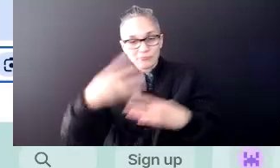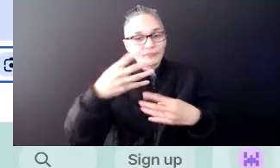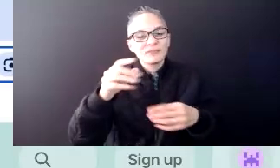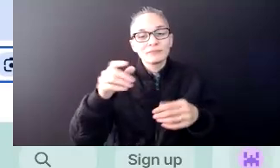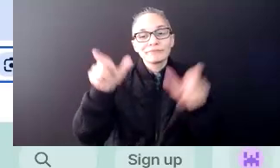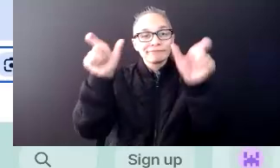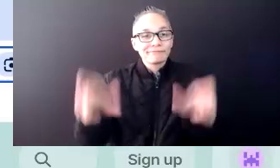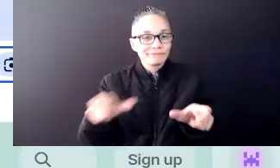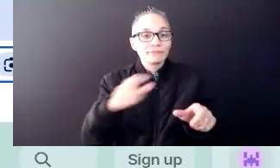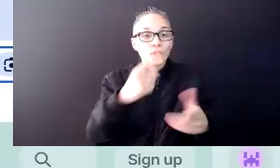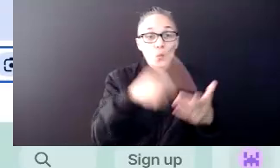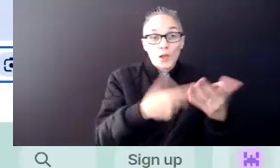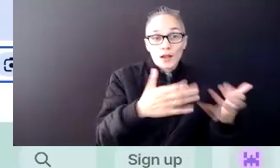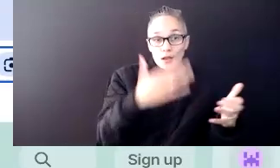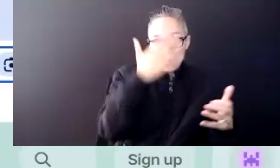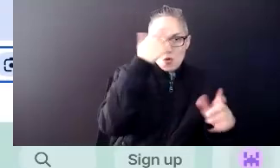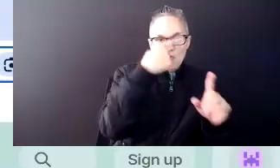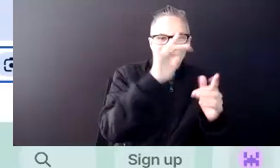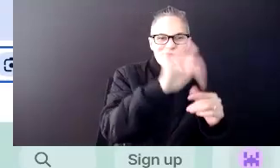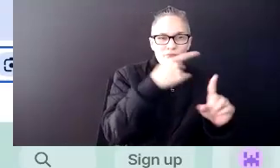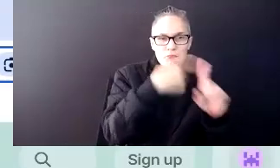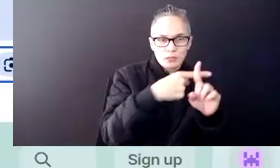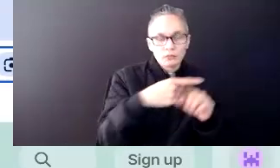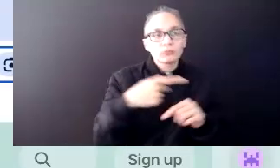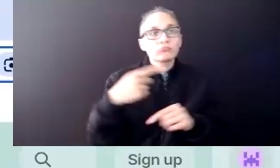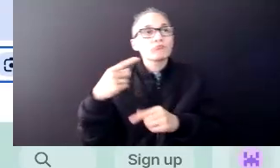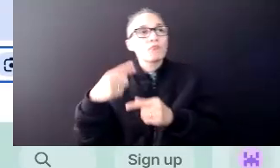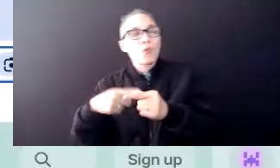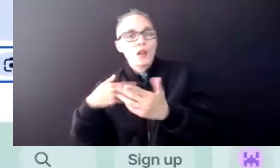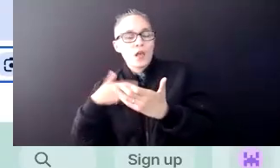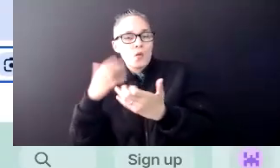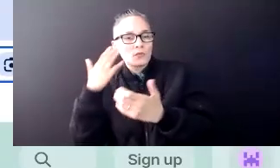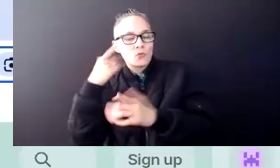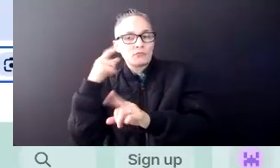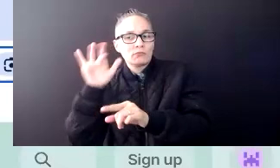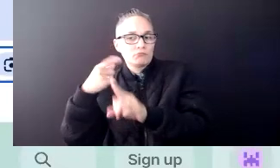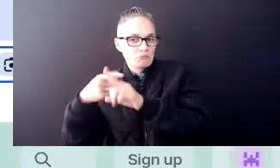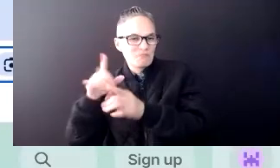And there are two columns: what I know and what I want to know about RSI.